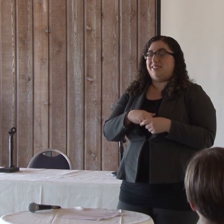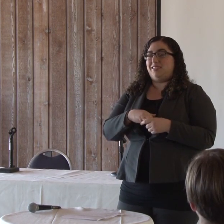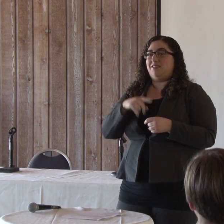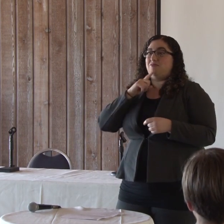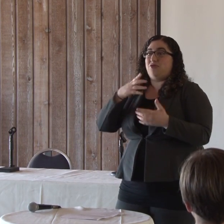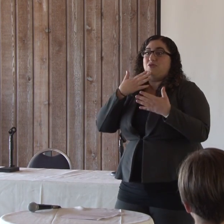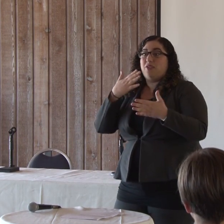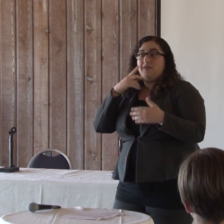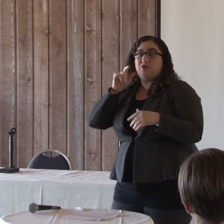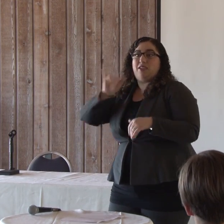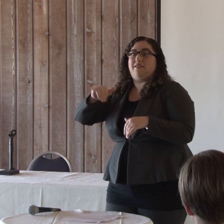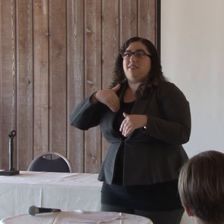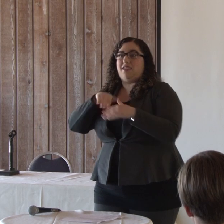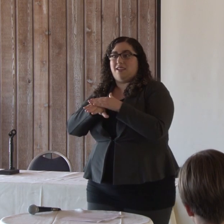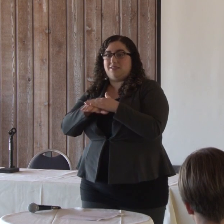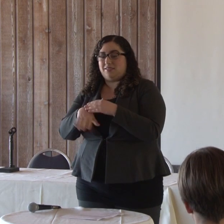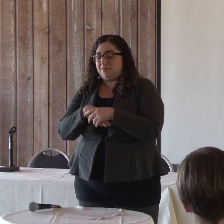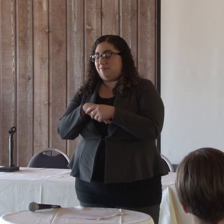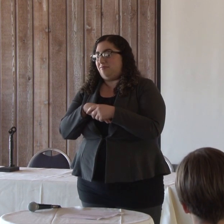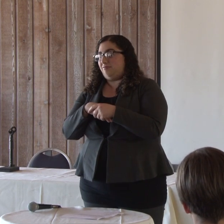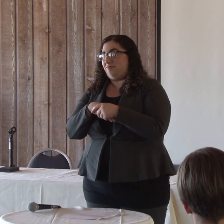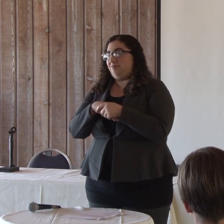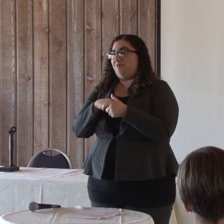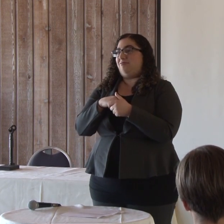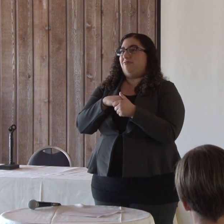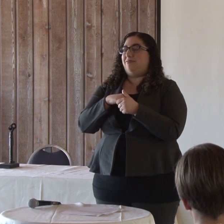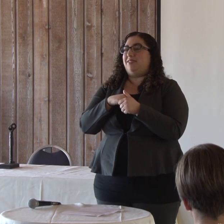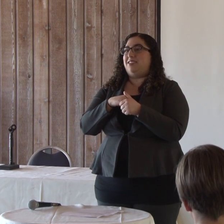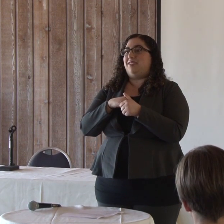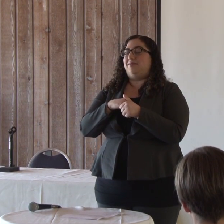enables you to understand what I am saying. But we just borrow them as voices